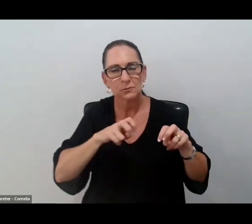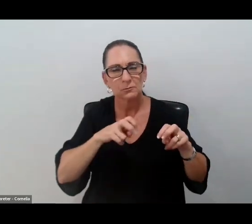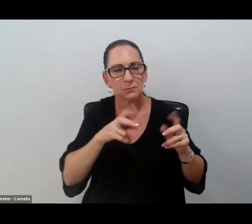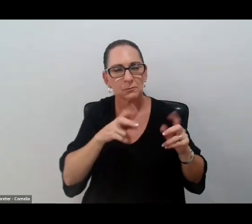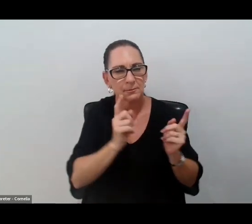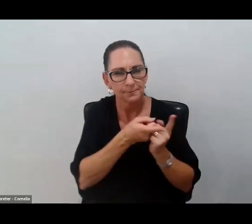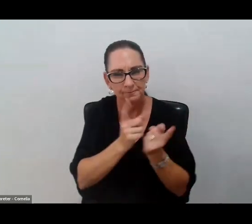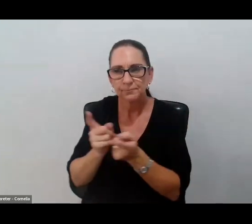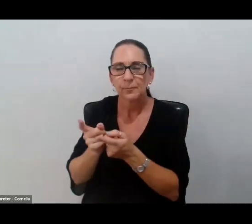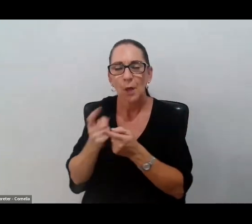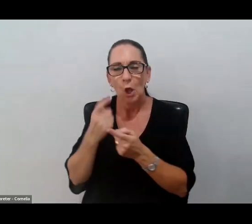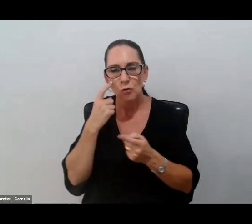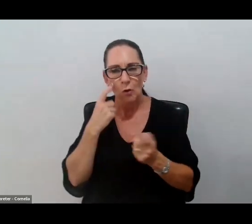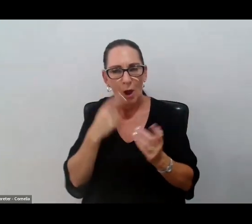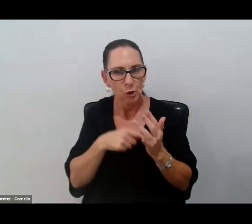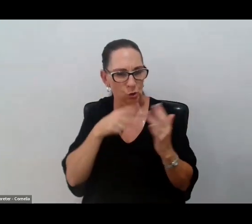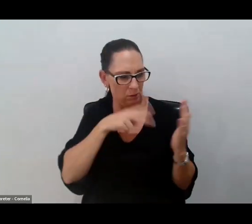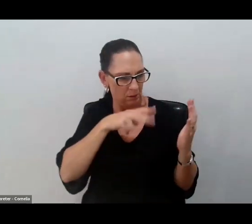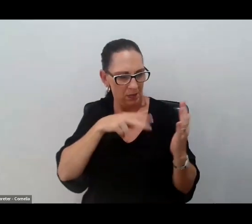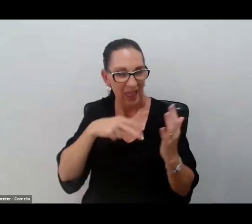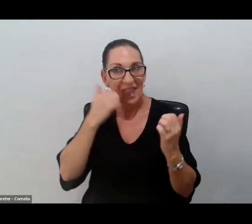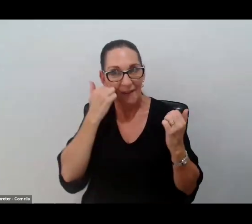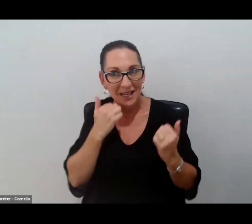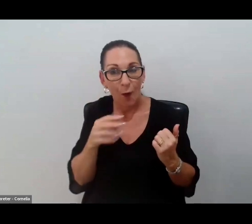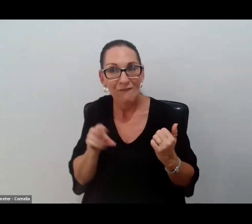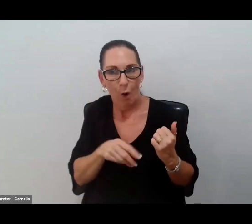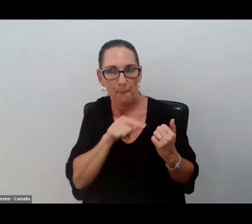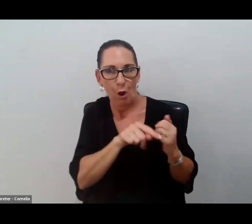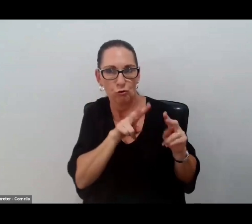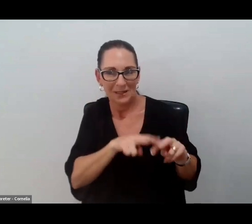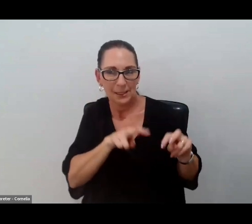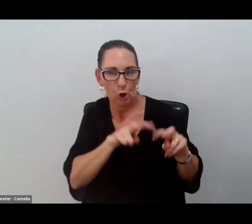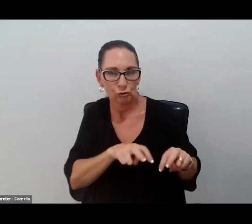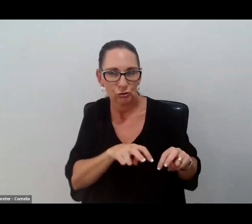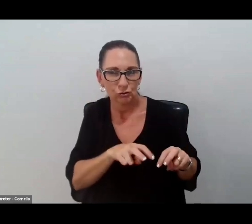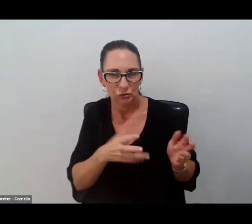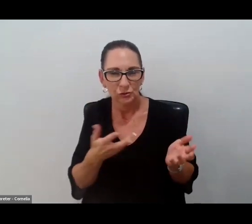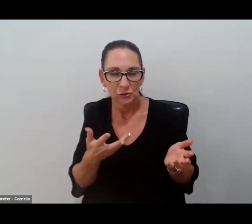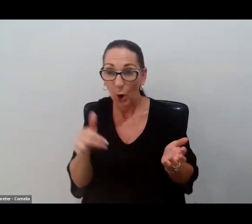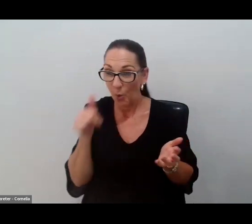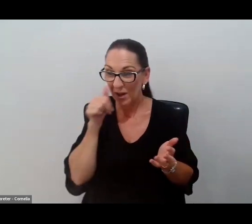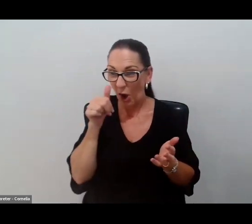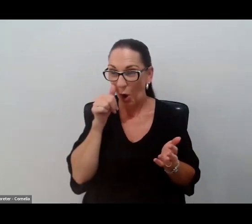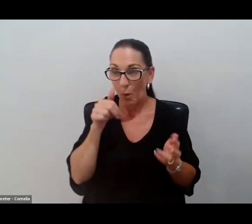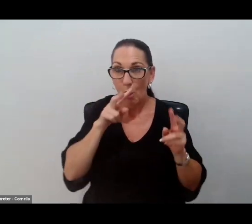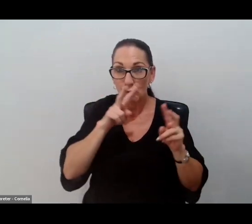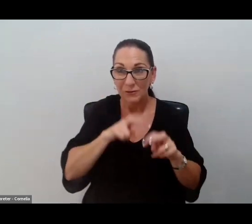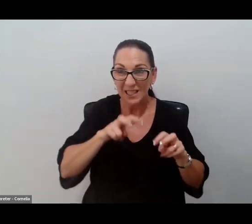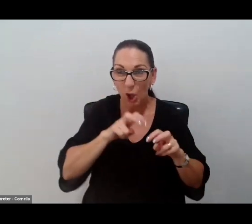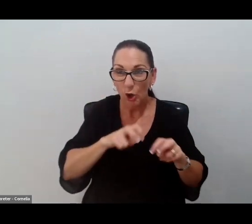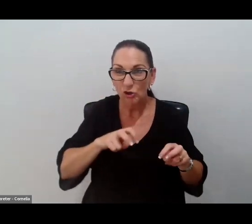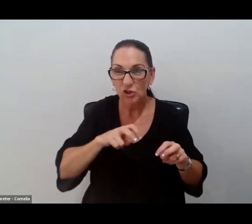the evidence that stems from research. And we all know that research into practice sometimes